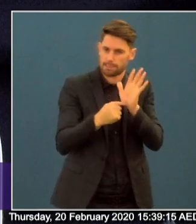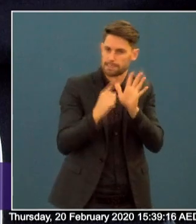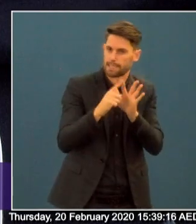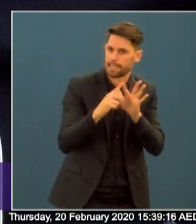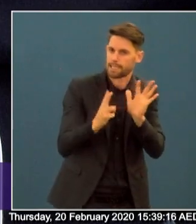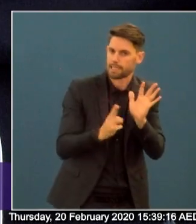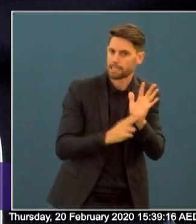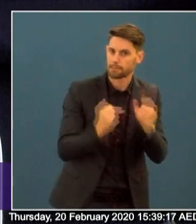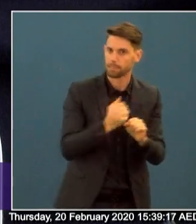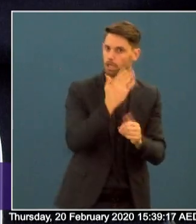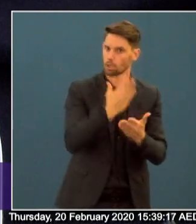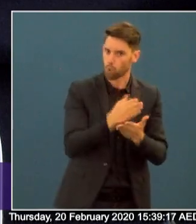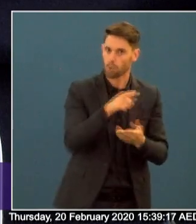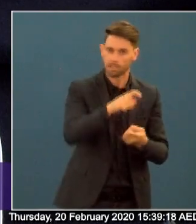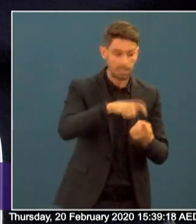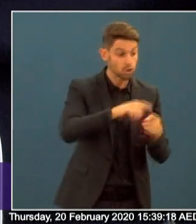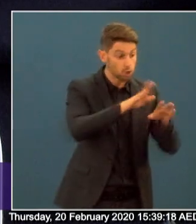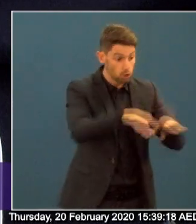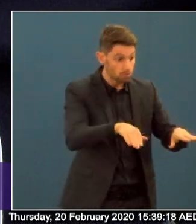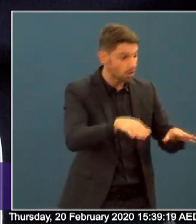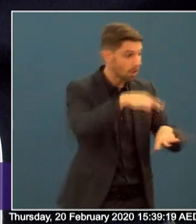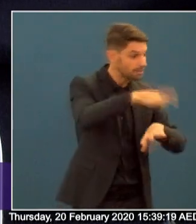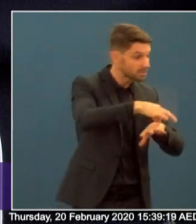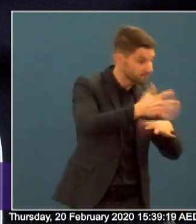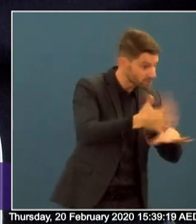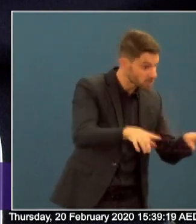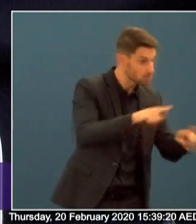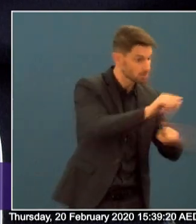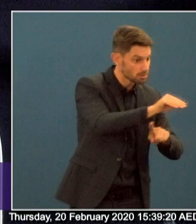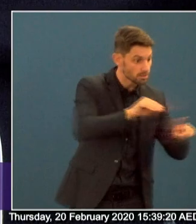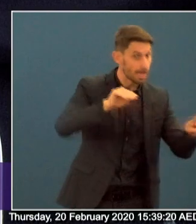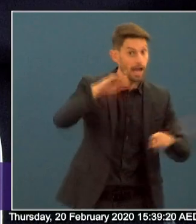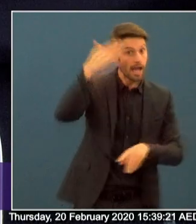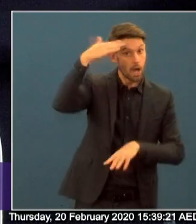dissemination of resources that will improve the experience of young people with developmental disabilities.